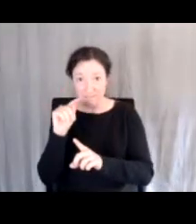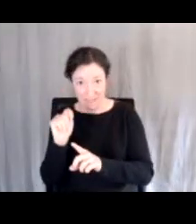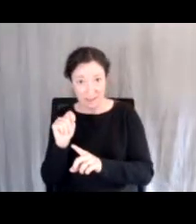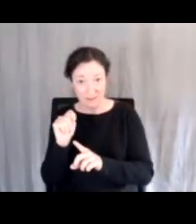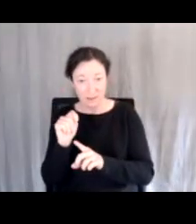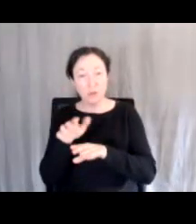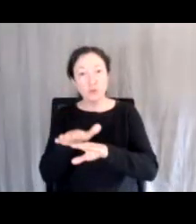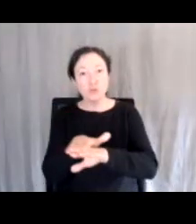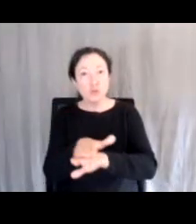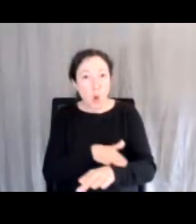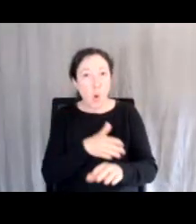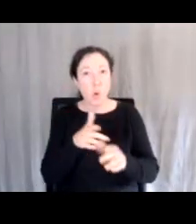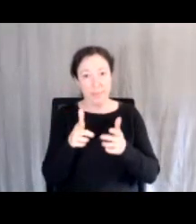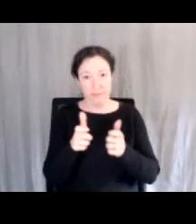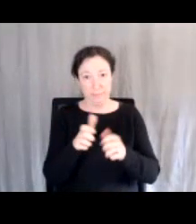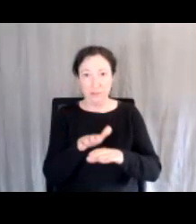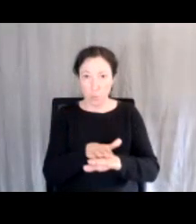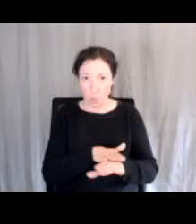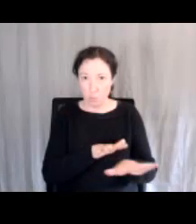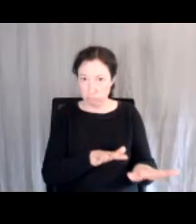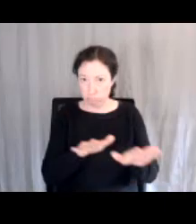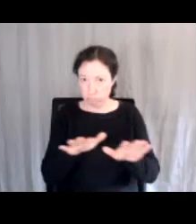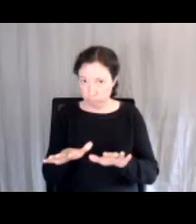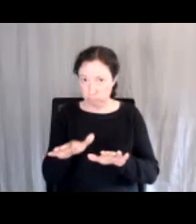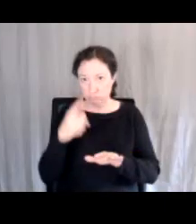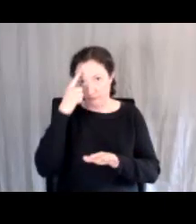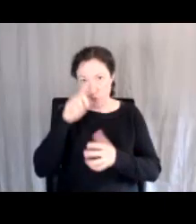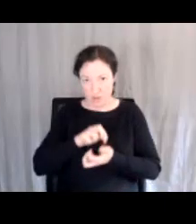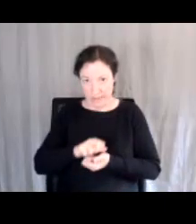The speed of carbohydrate protein increases, satiety